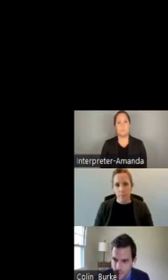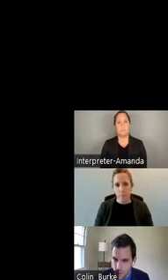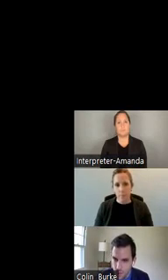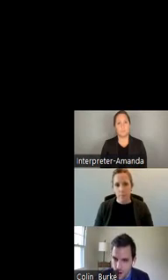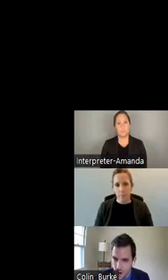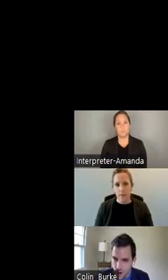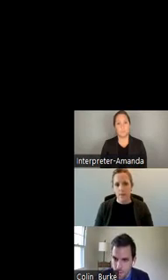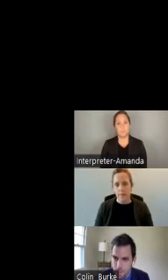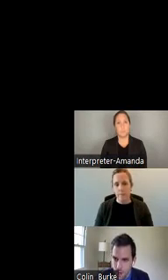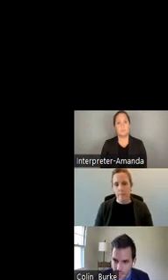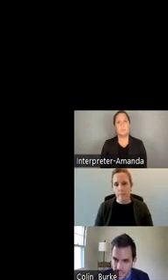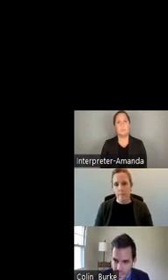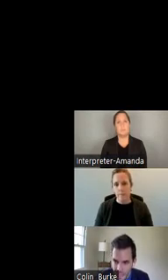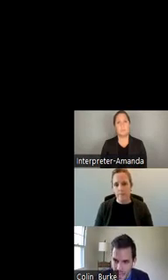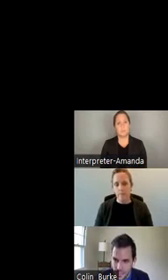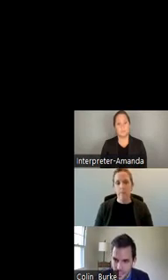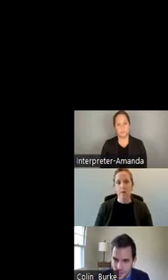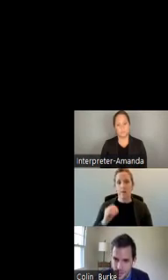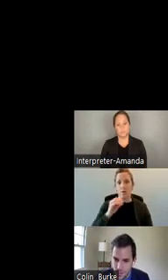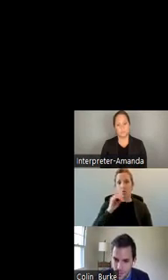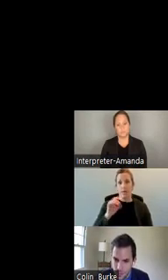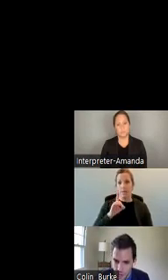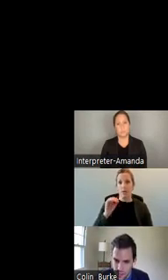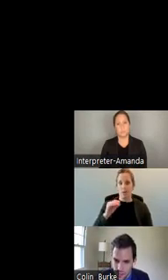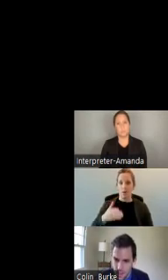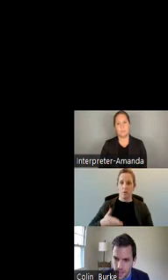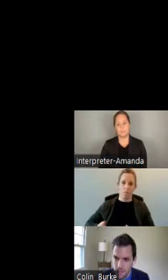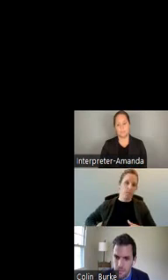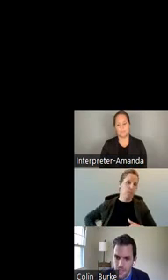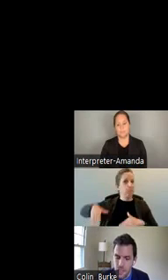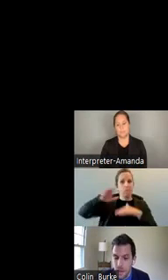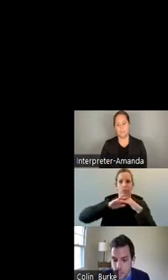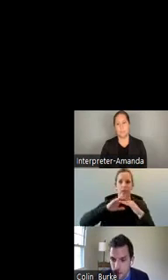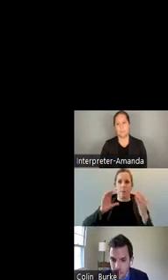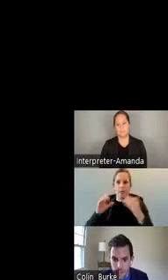these disorders are markedly high it's really quite shocking um compared to the population